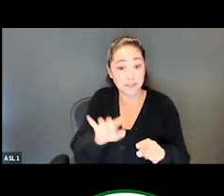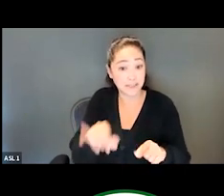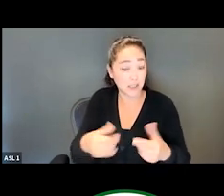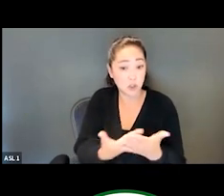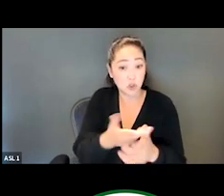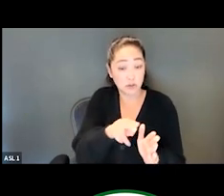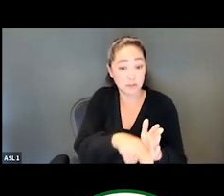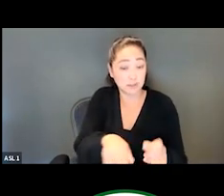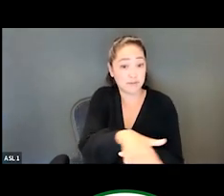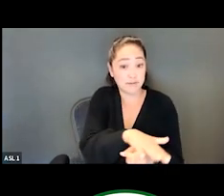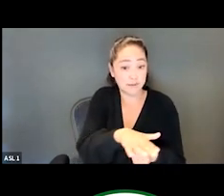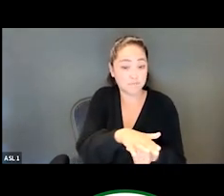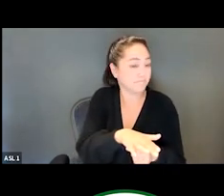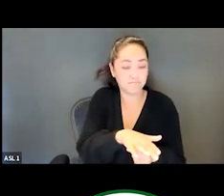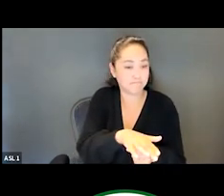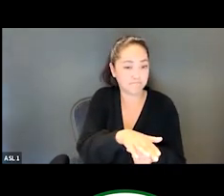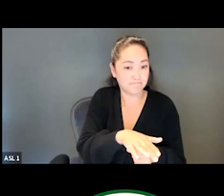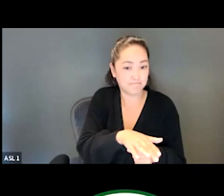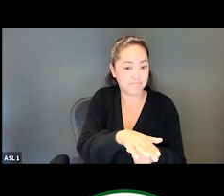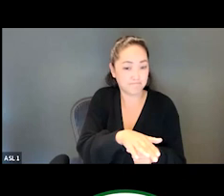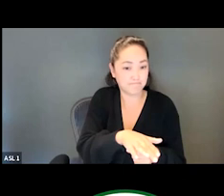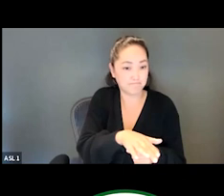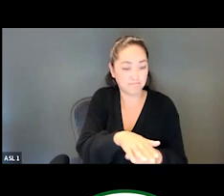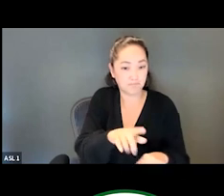so much weight or more of it deteriorates.